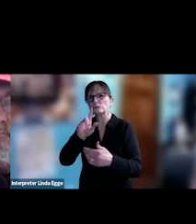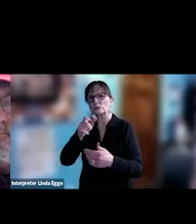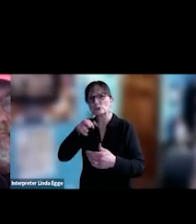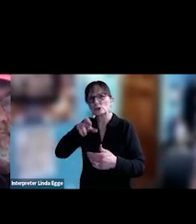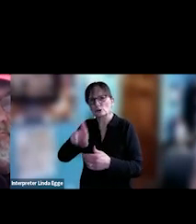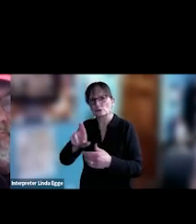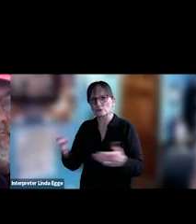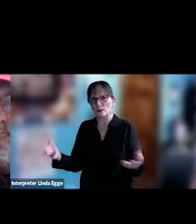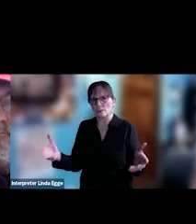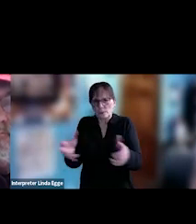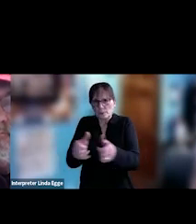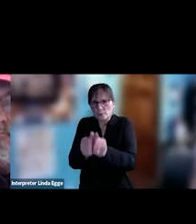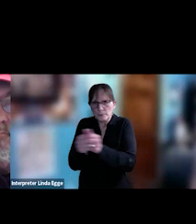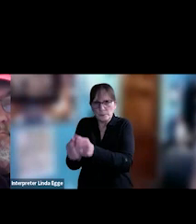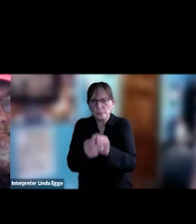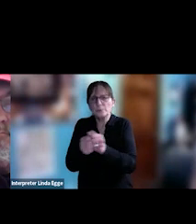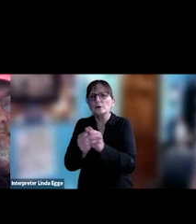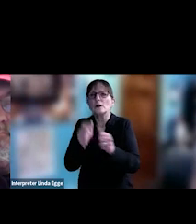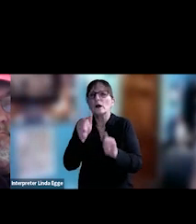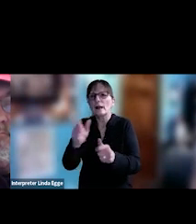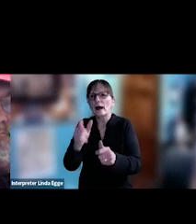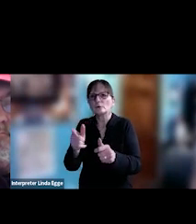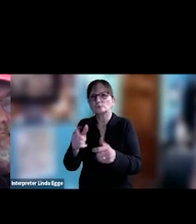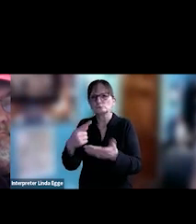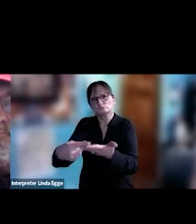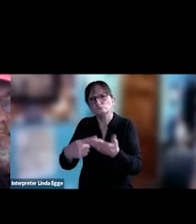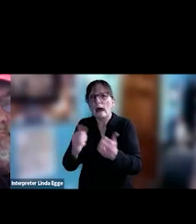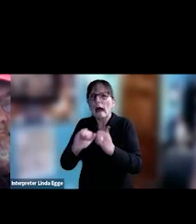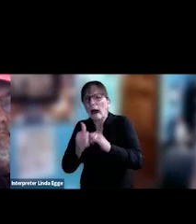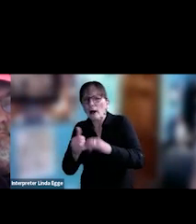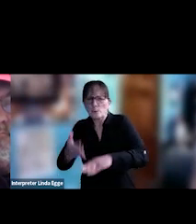and discuss how to improve things that can be done better